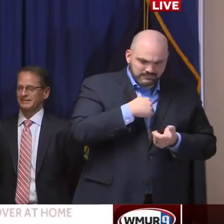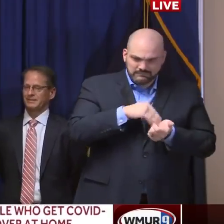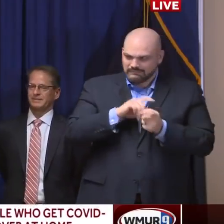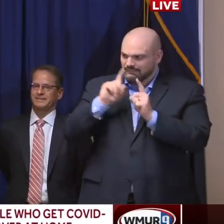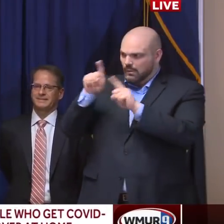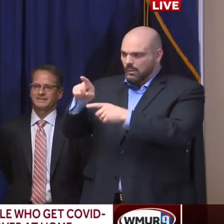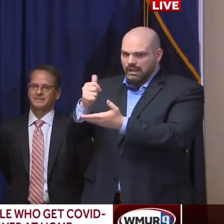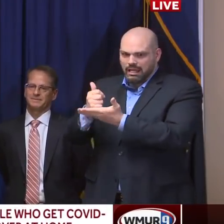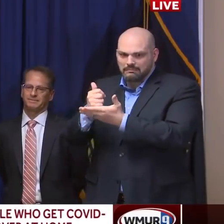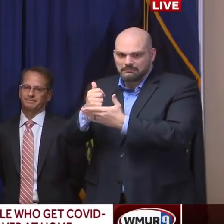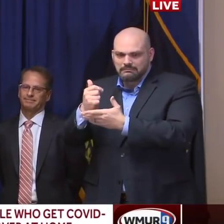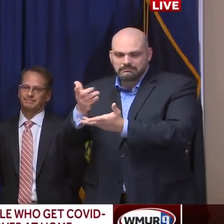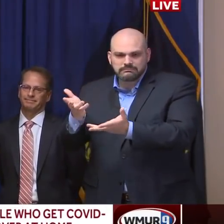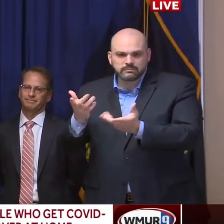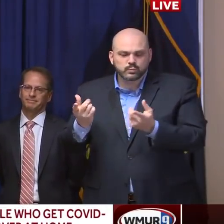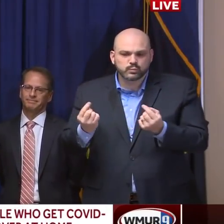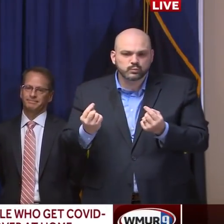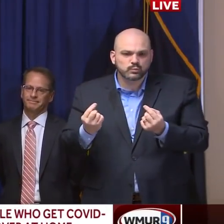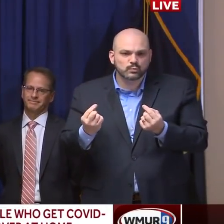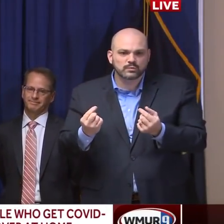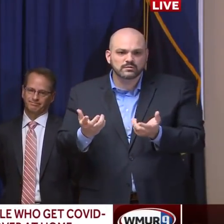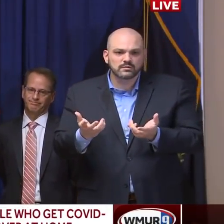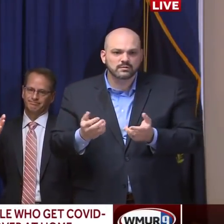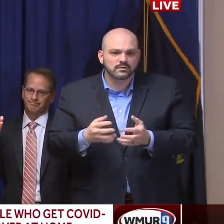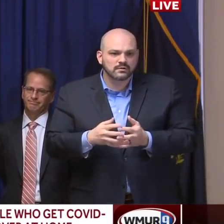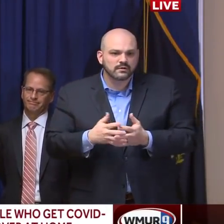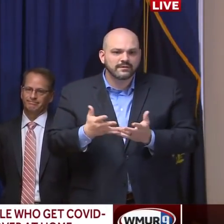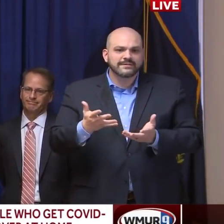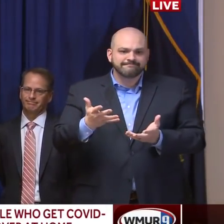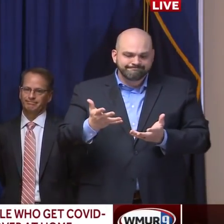HOME NOW BECAUSE WE JUST CLOSE YOUR SCHOOLS? SURE.